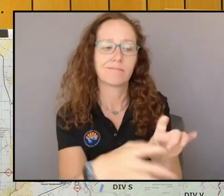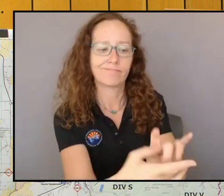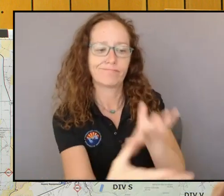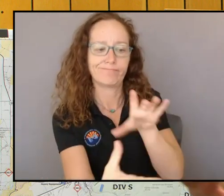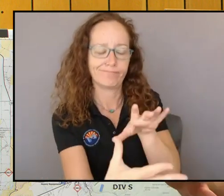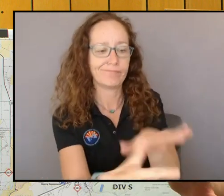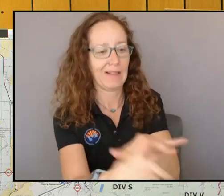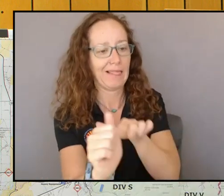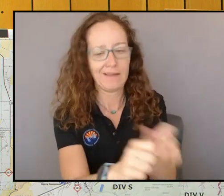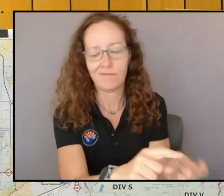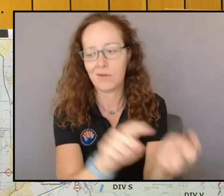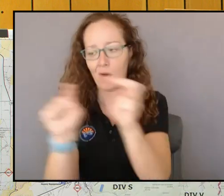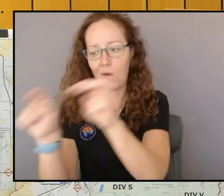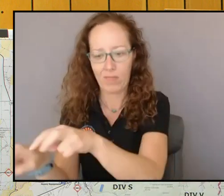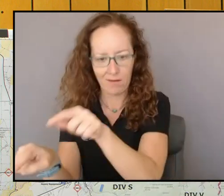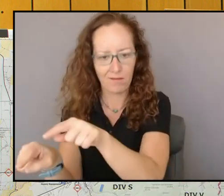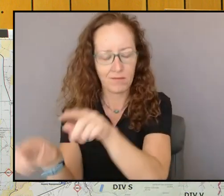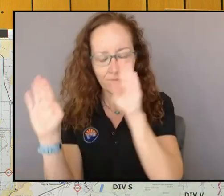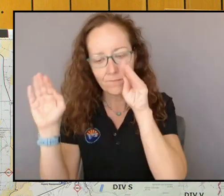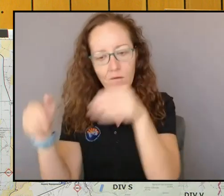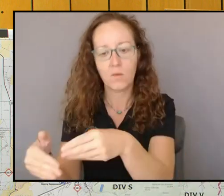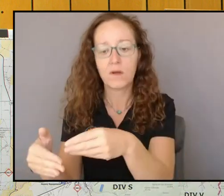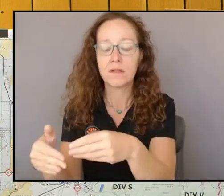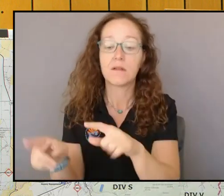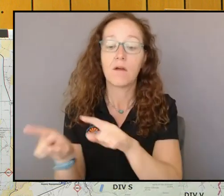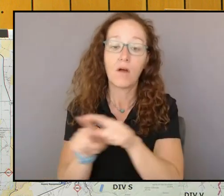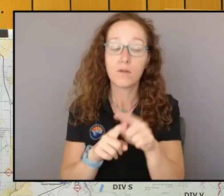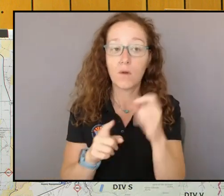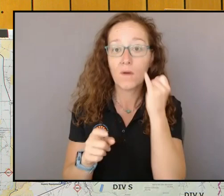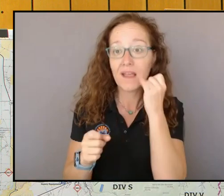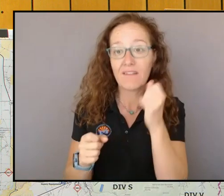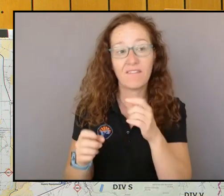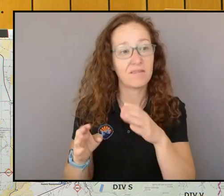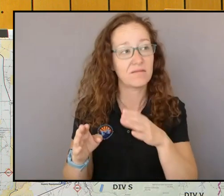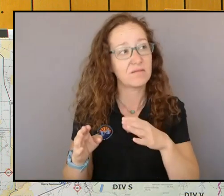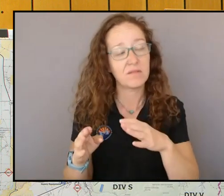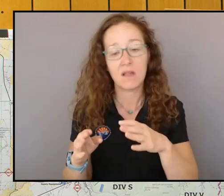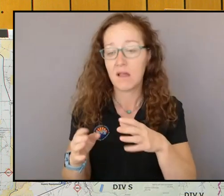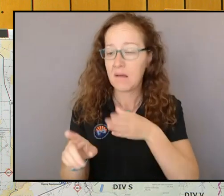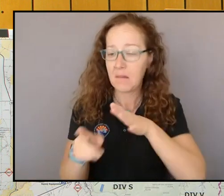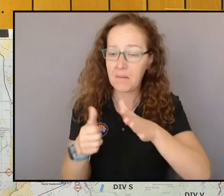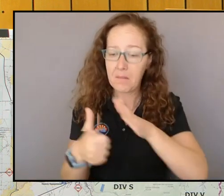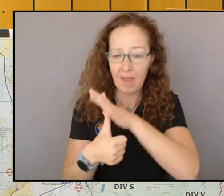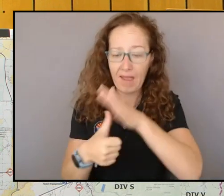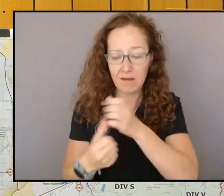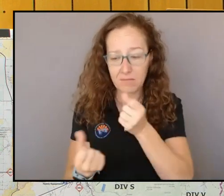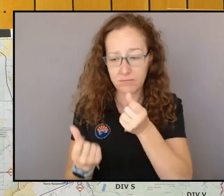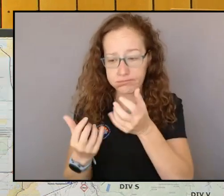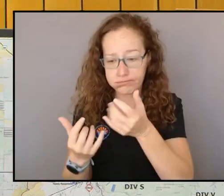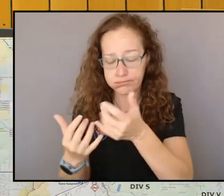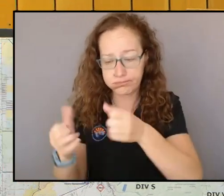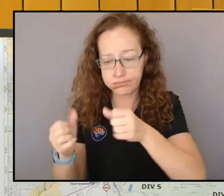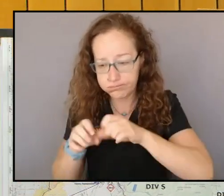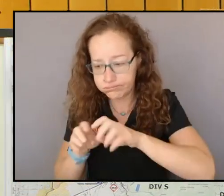fire hits an area and we've preestablished areas that we go to to rally so we can immediately reengage as soon as